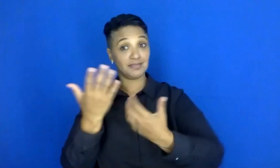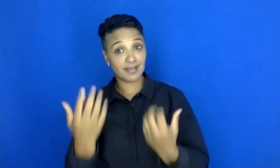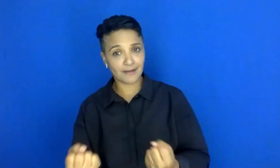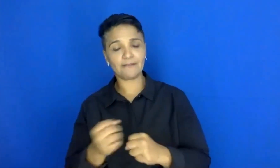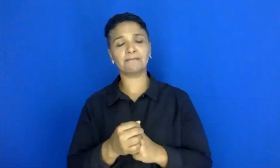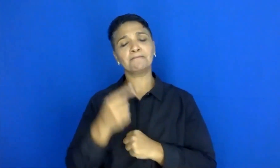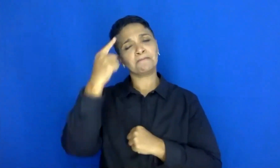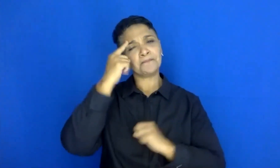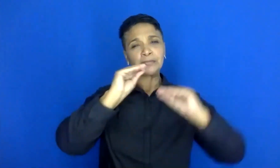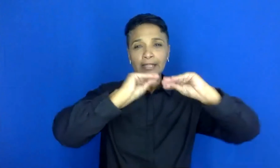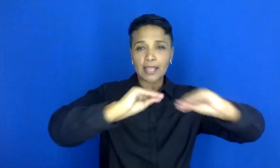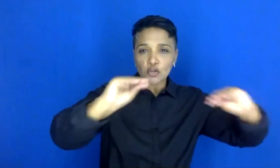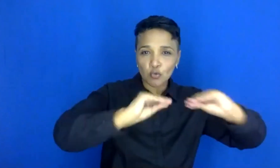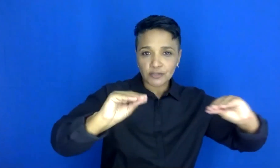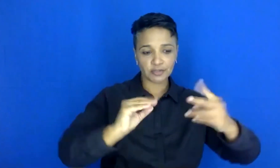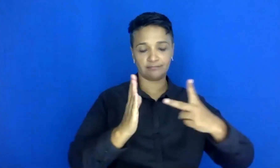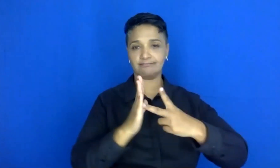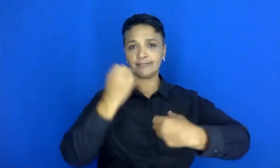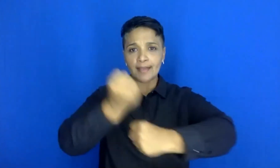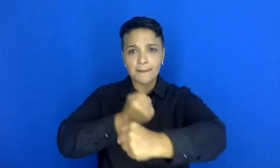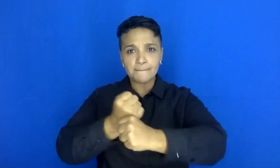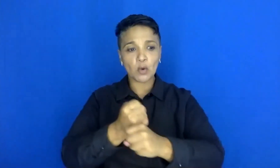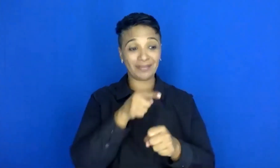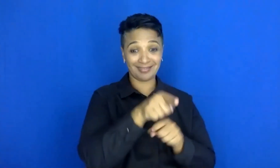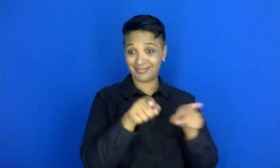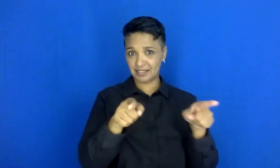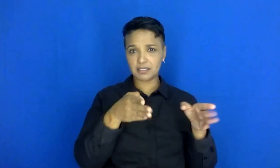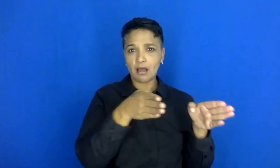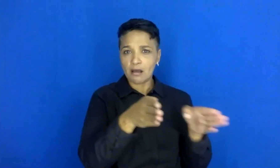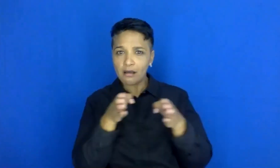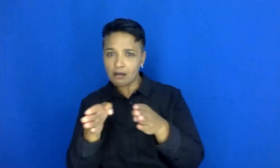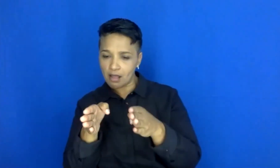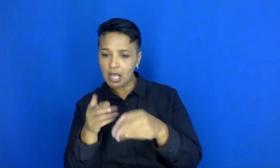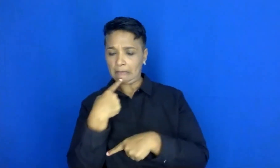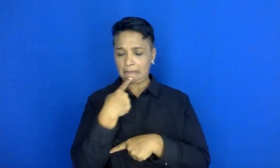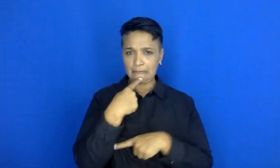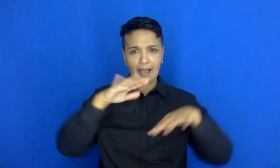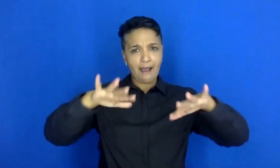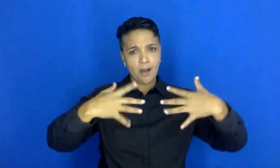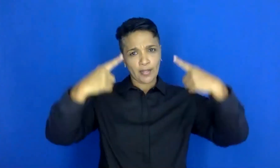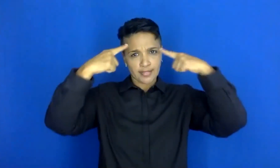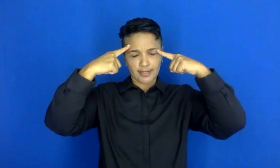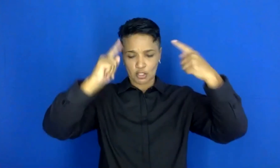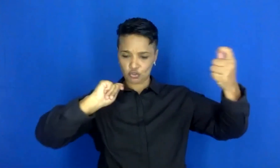and employment uh how is it that we need to uh you know really re-imagine uh you know some of these